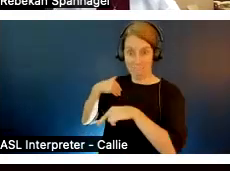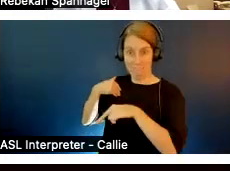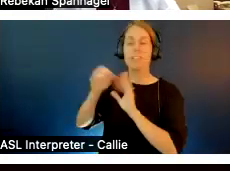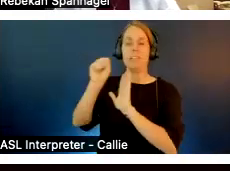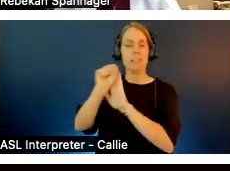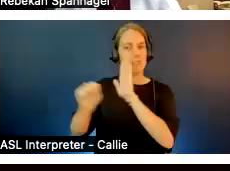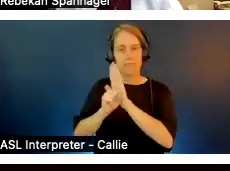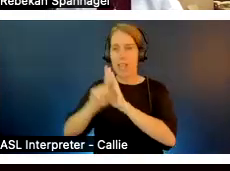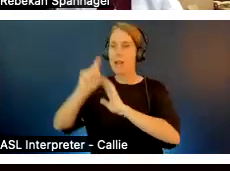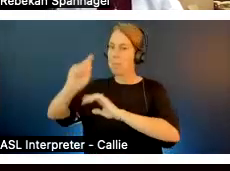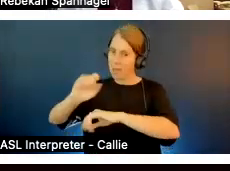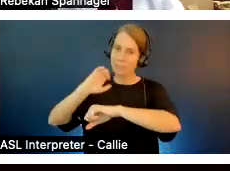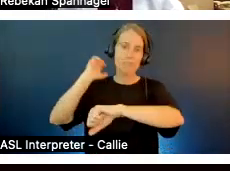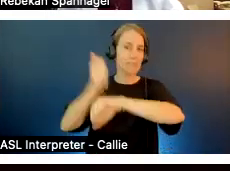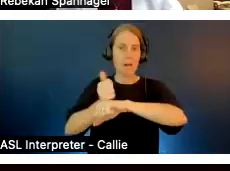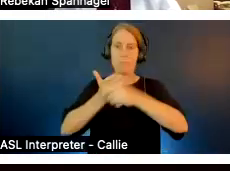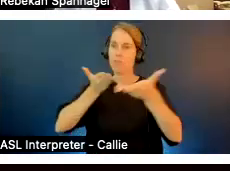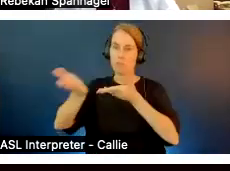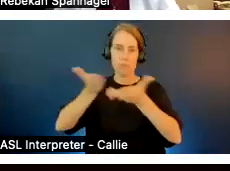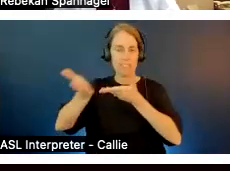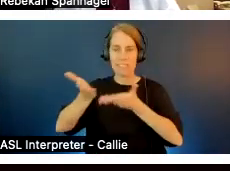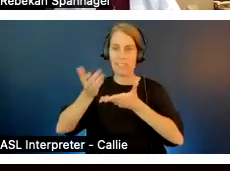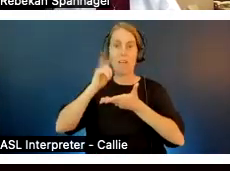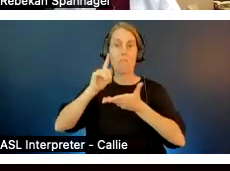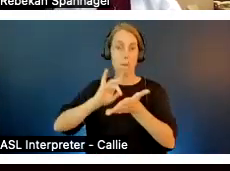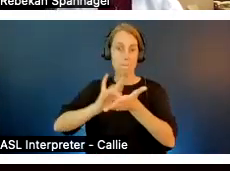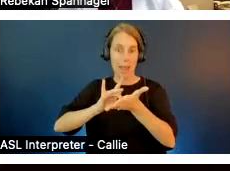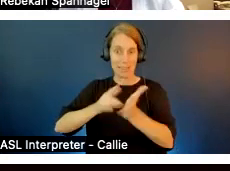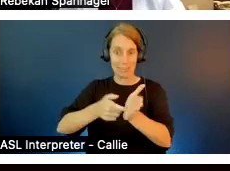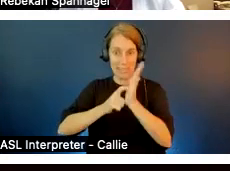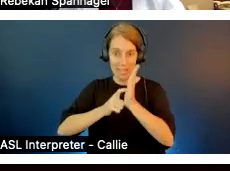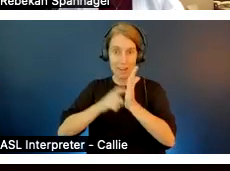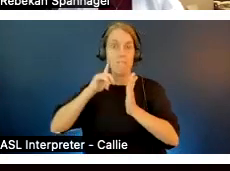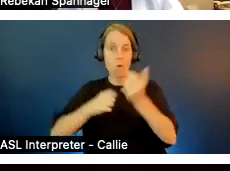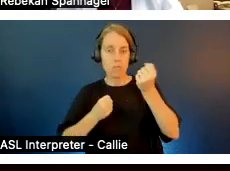state plan that is medically necessary to correct or ameliorate the health conditions of children